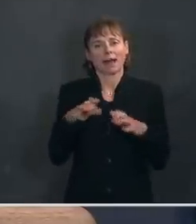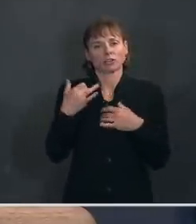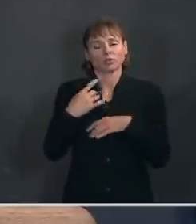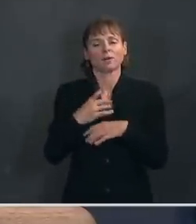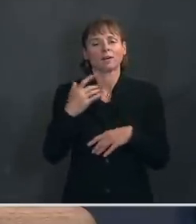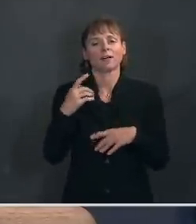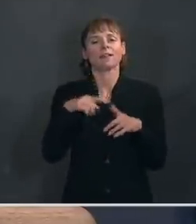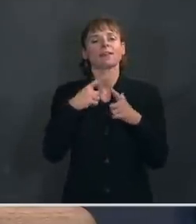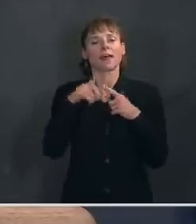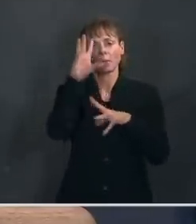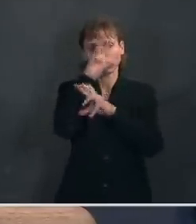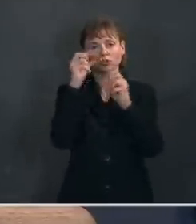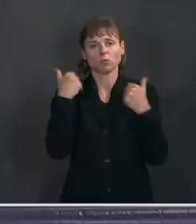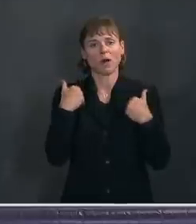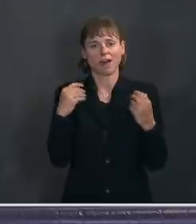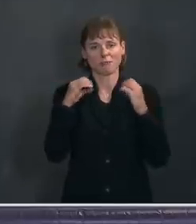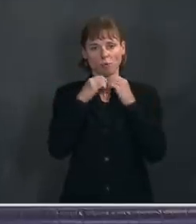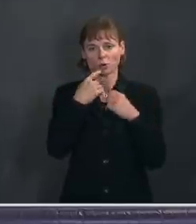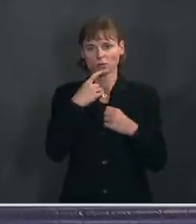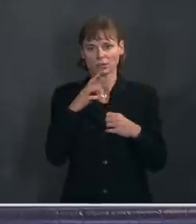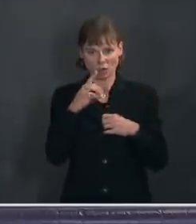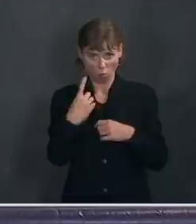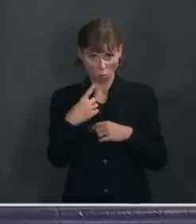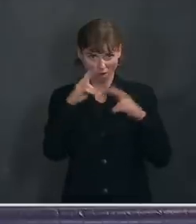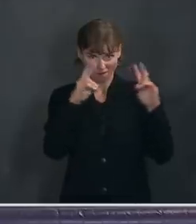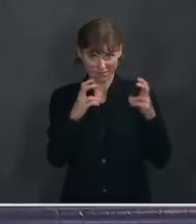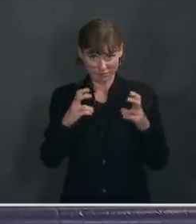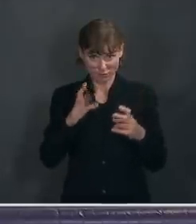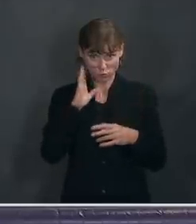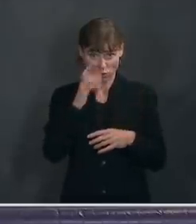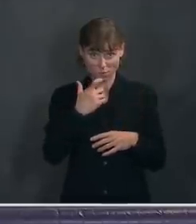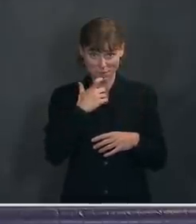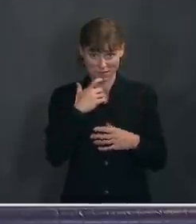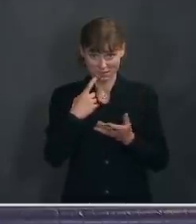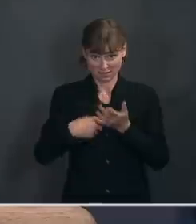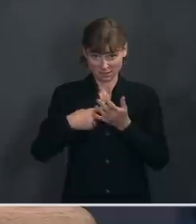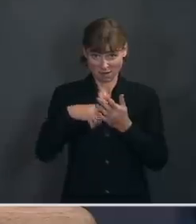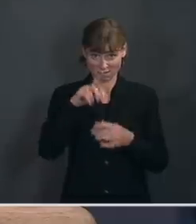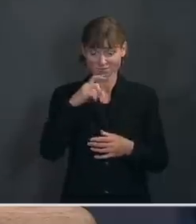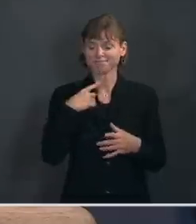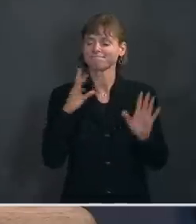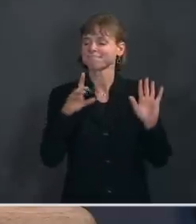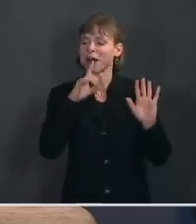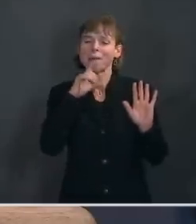The Press: Is that going to be one of the subjects, one of the items that's going to be discussed? Ms. Psaki: I'm not going to preview it more for you.